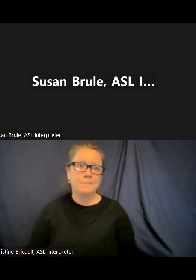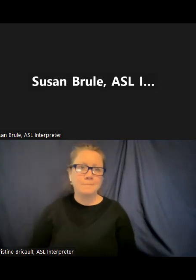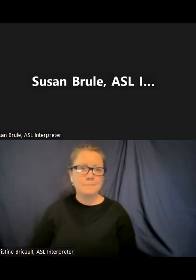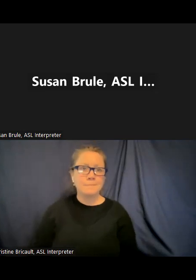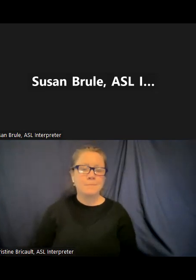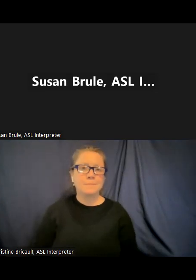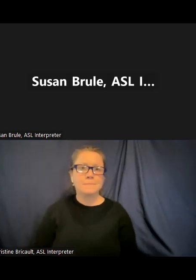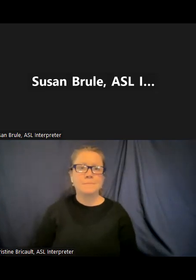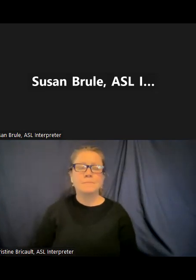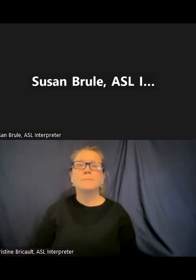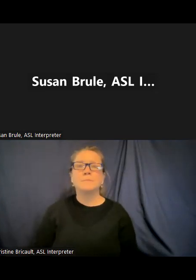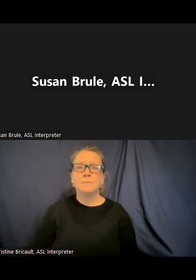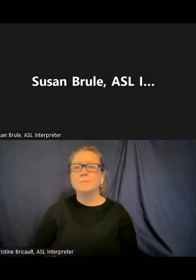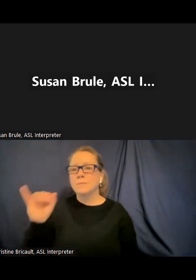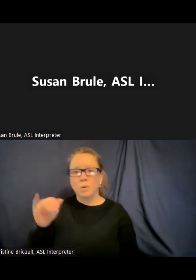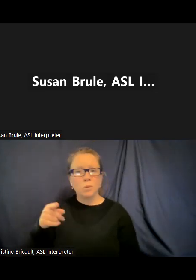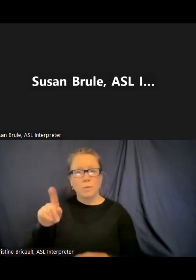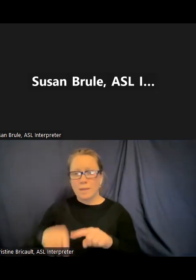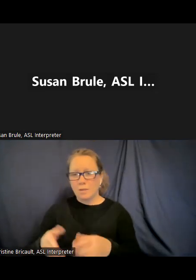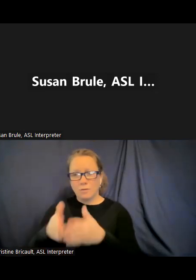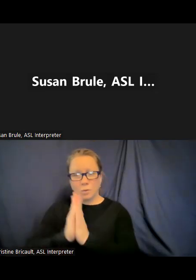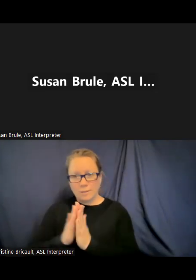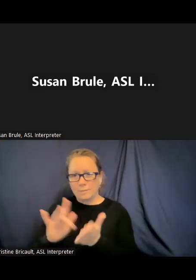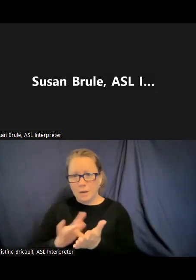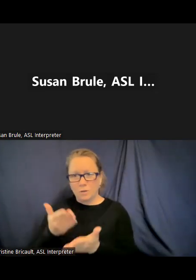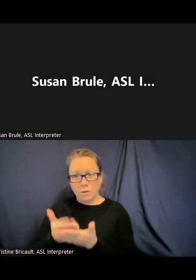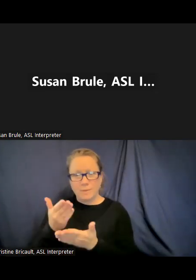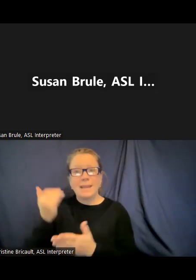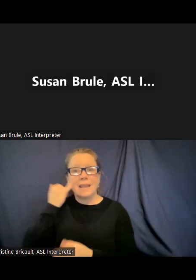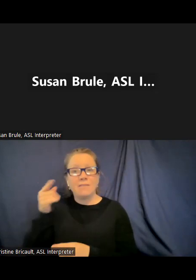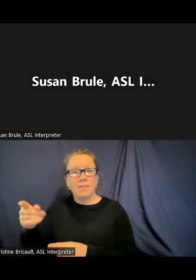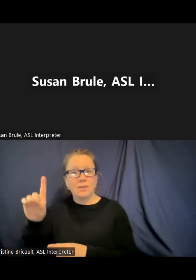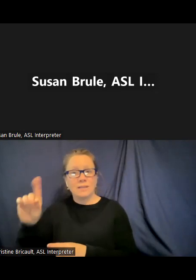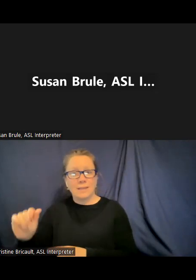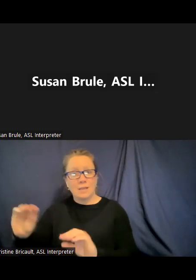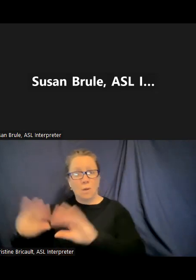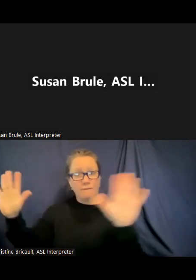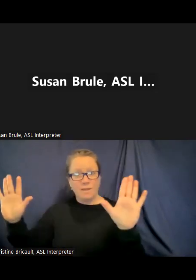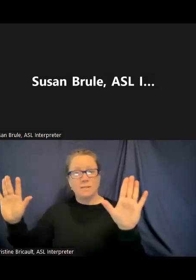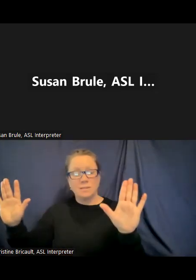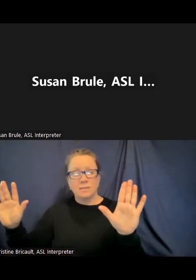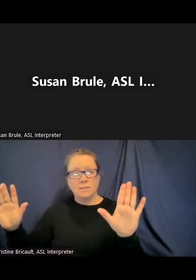As I said, you can't request medical documentation if the person's disability and need for a particular accommodation is obvious.